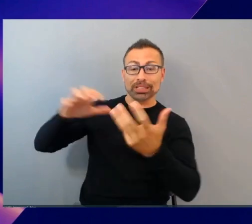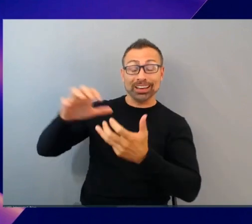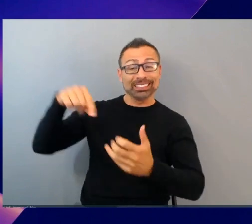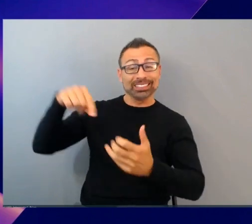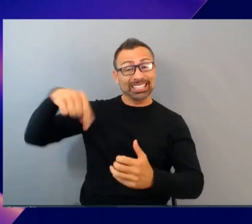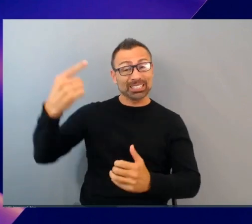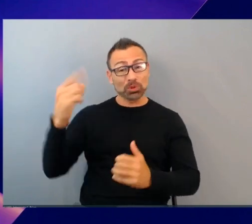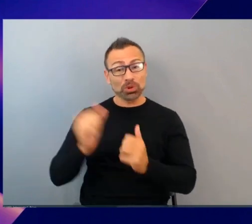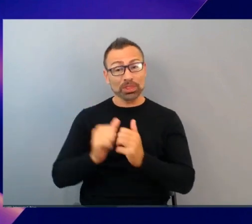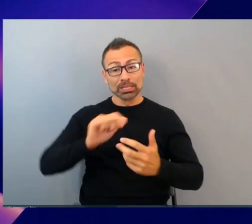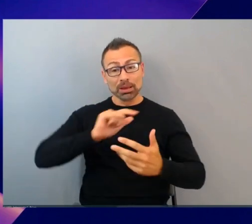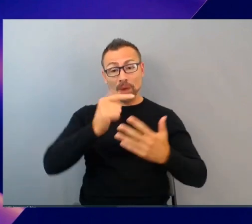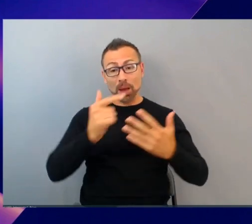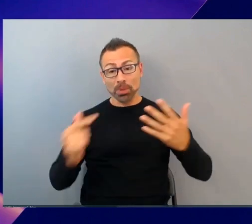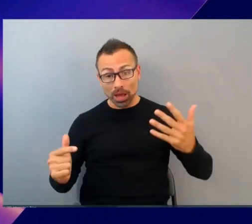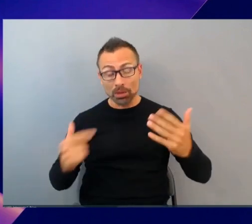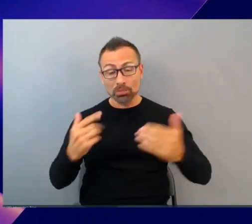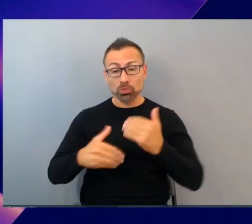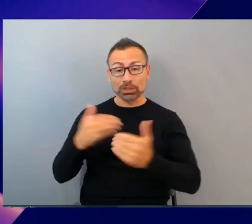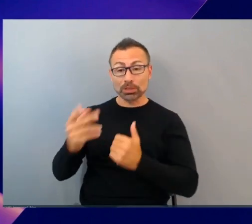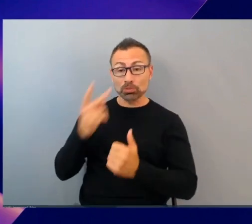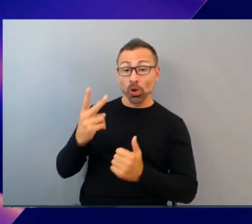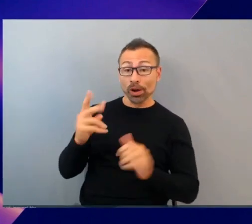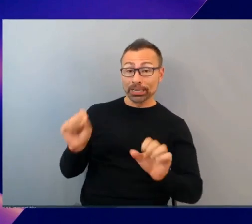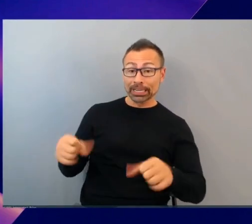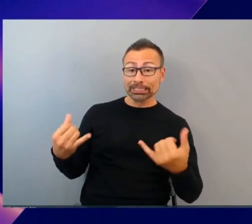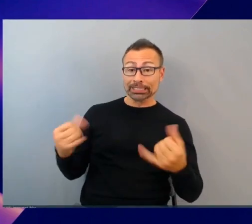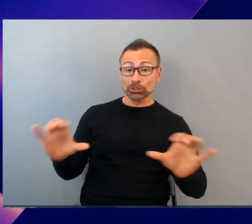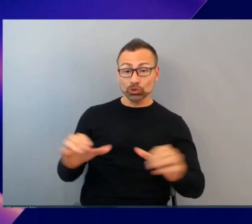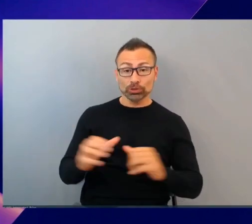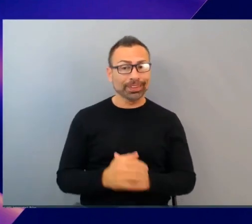that they could still continue to do? - Exactly. So what customers can do is,